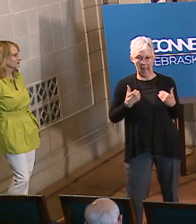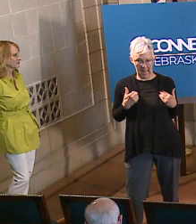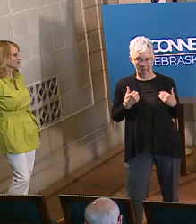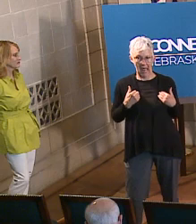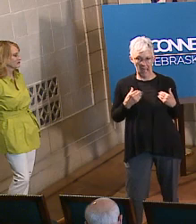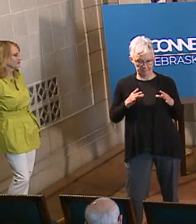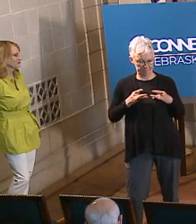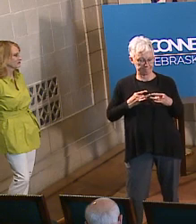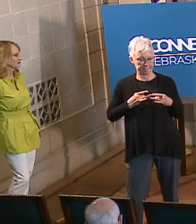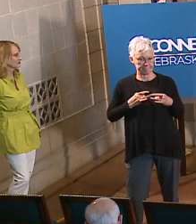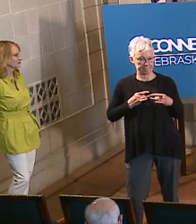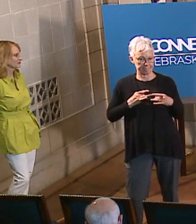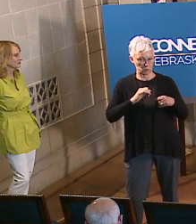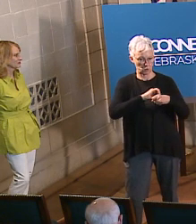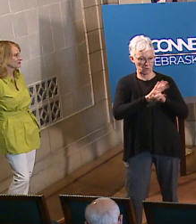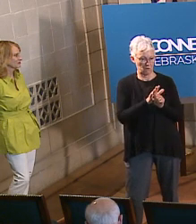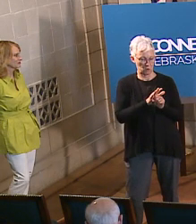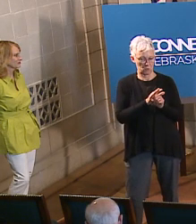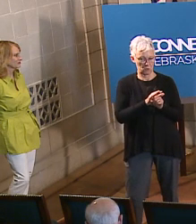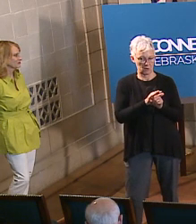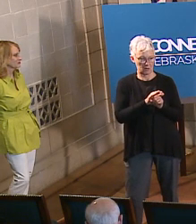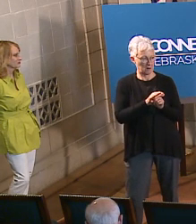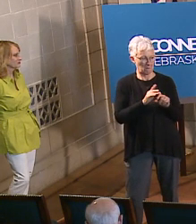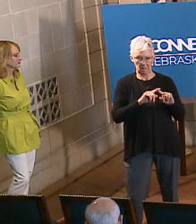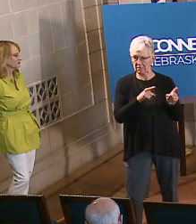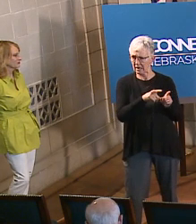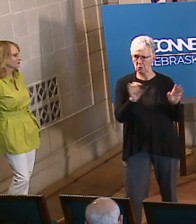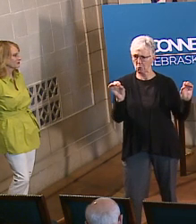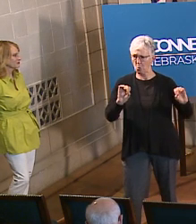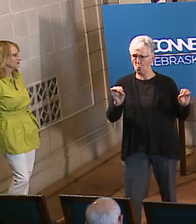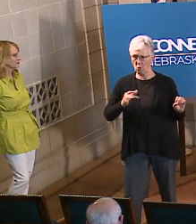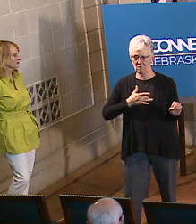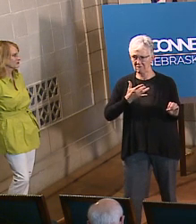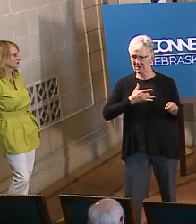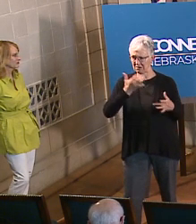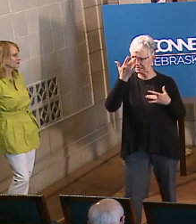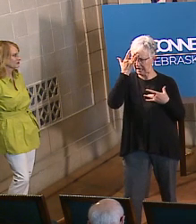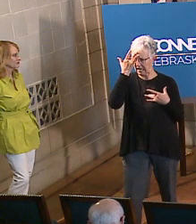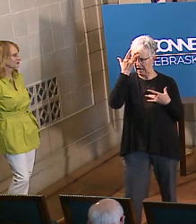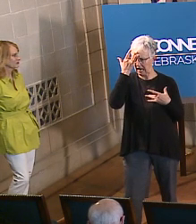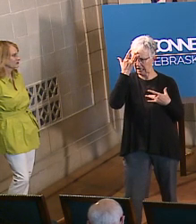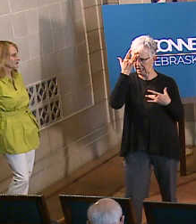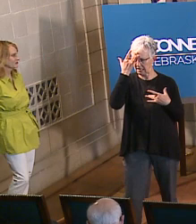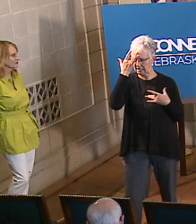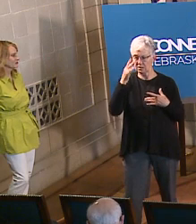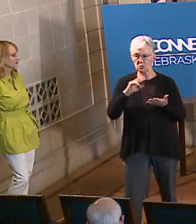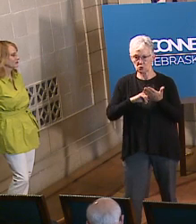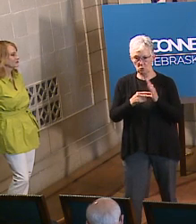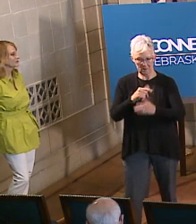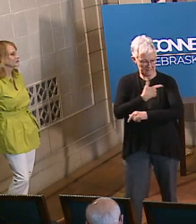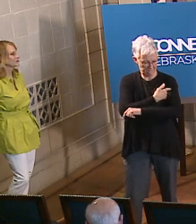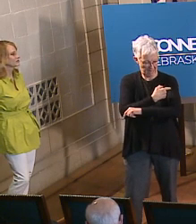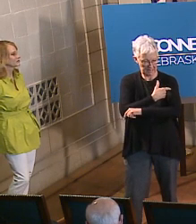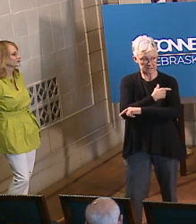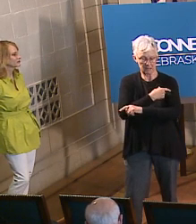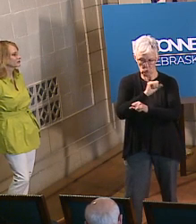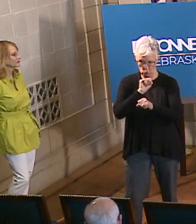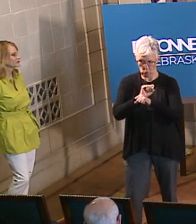AND 23 RESIDENTS TESTED POSITIVE, 21 OF THOSE RESIDENTS